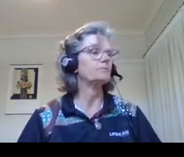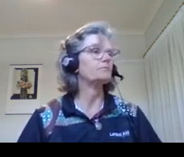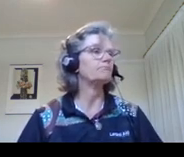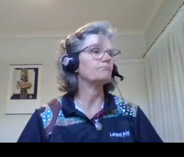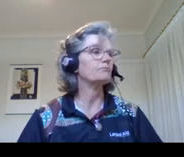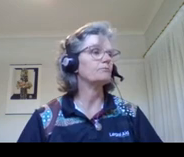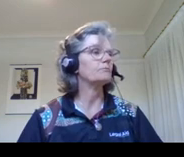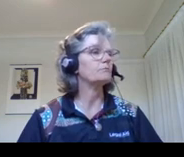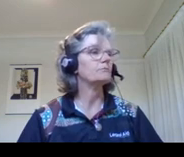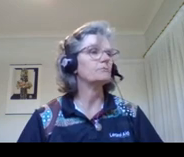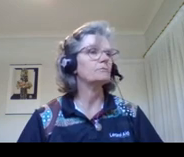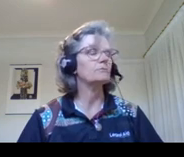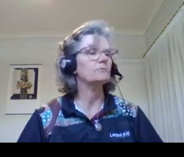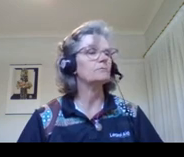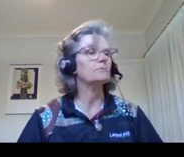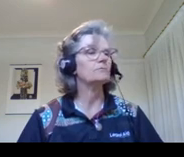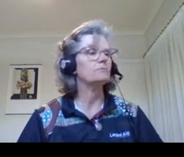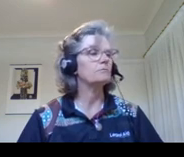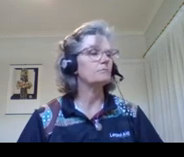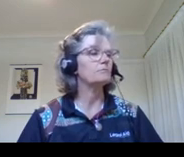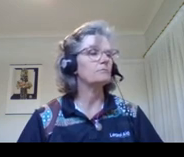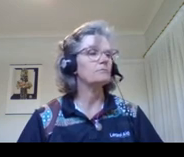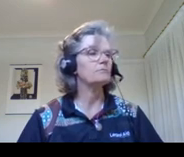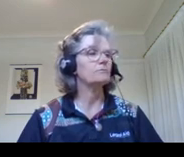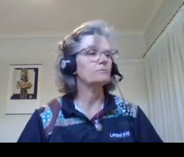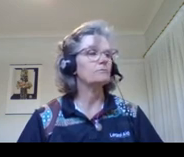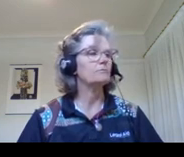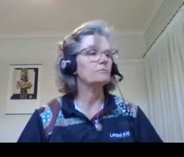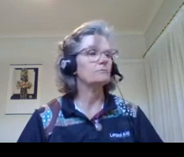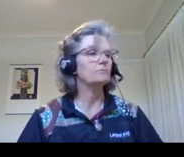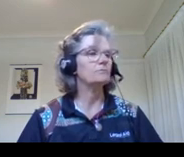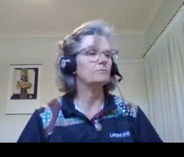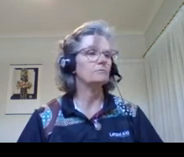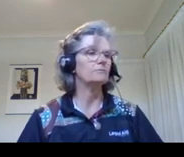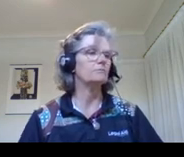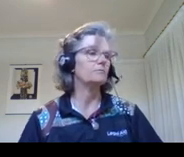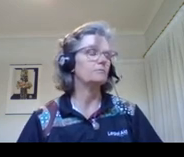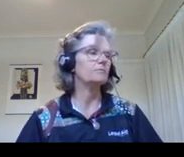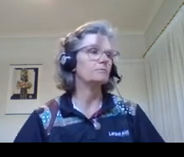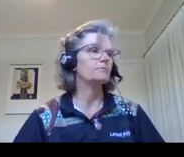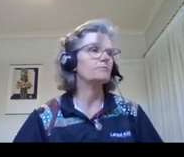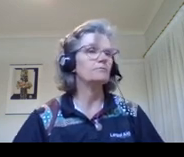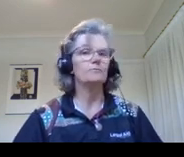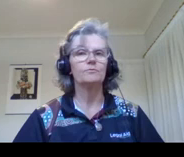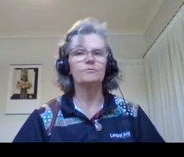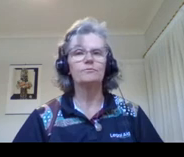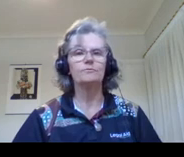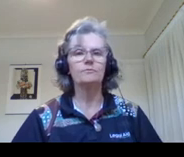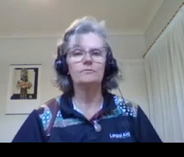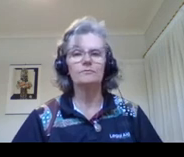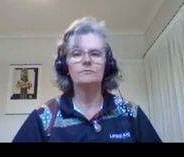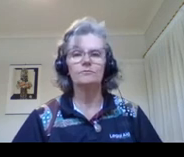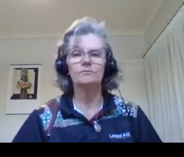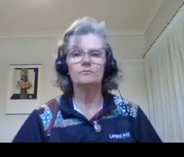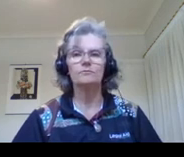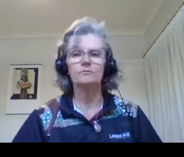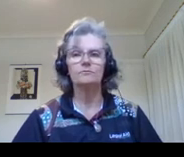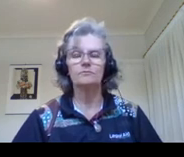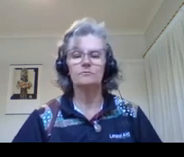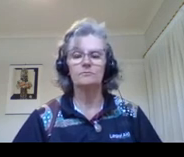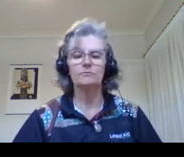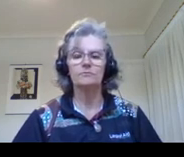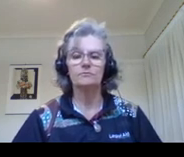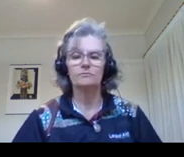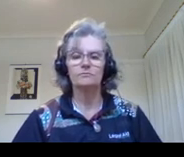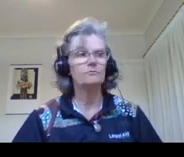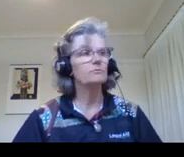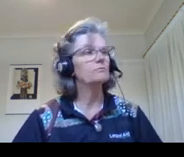known as flu bots scams and as I said they essentially work by scam and sending a text